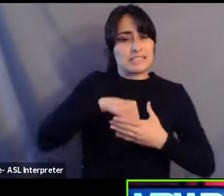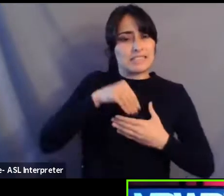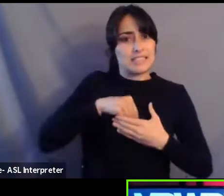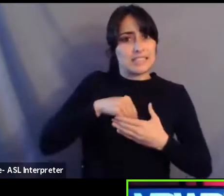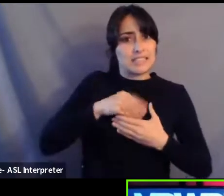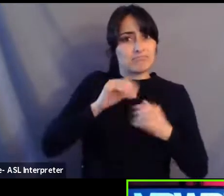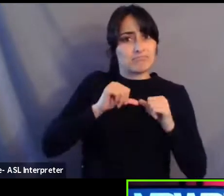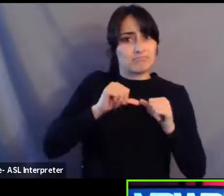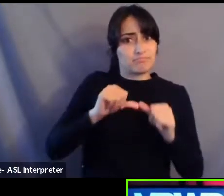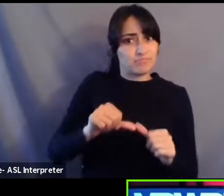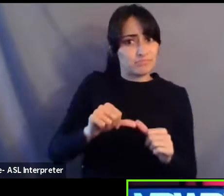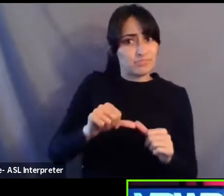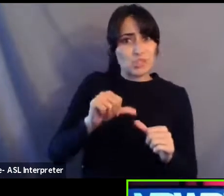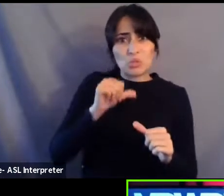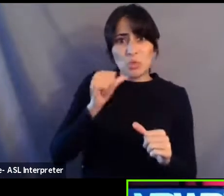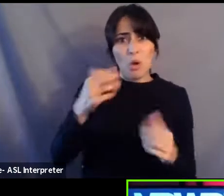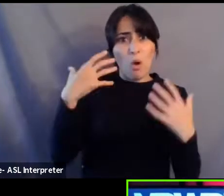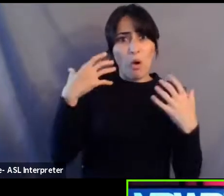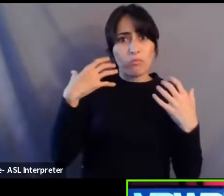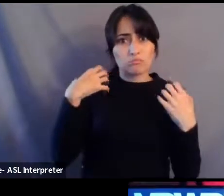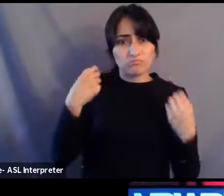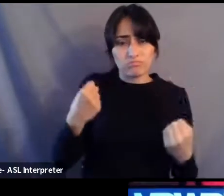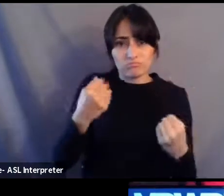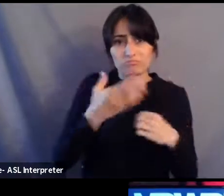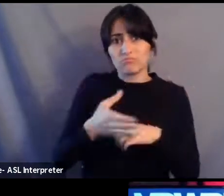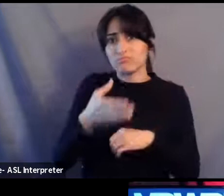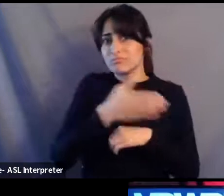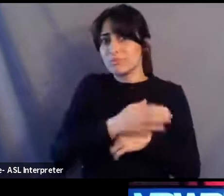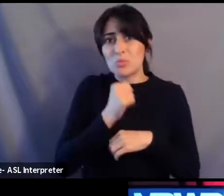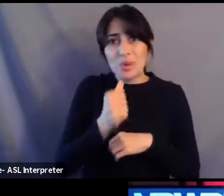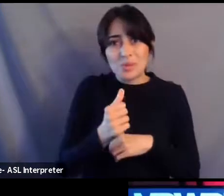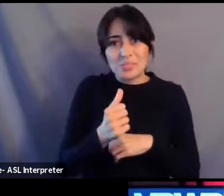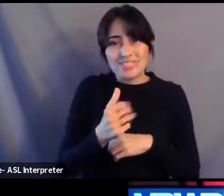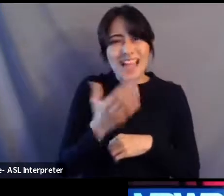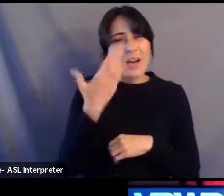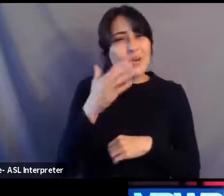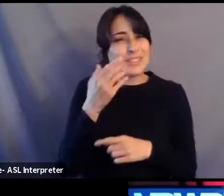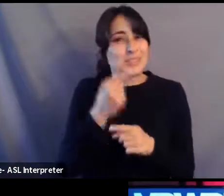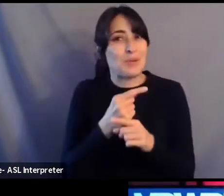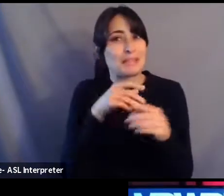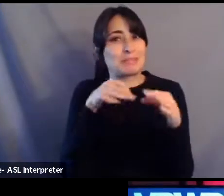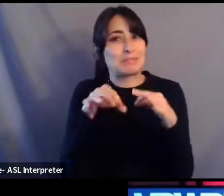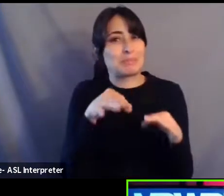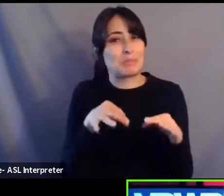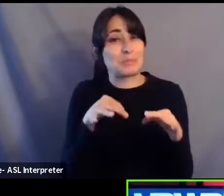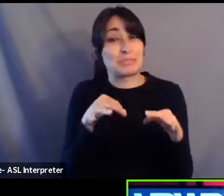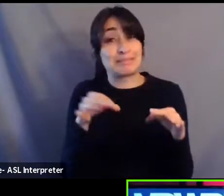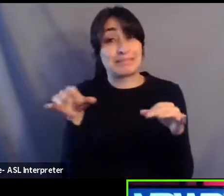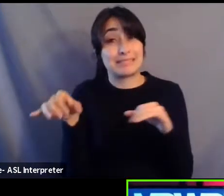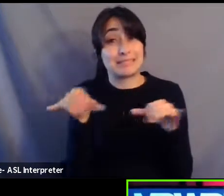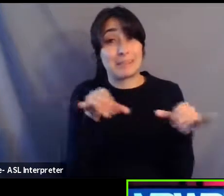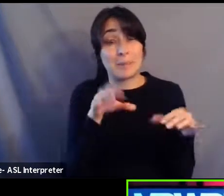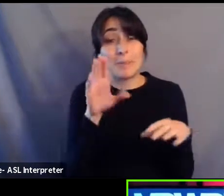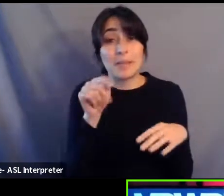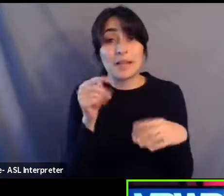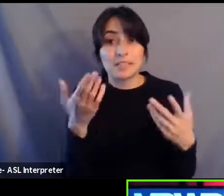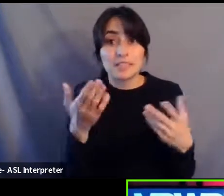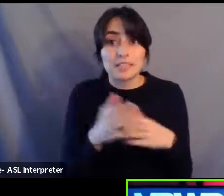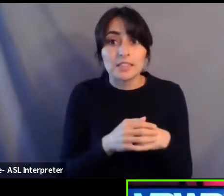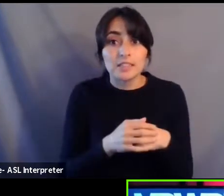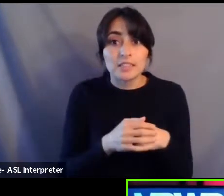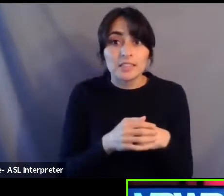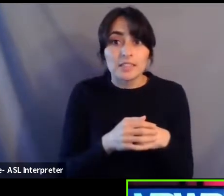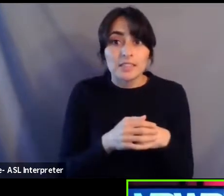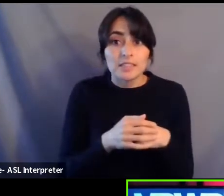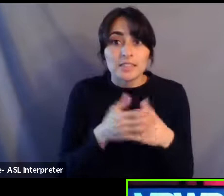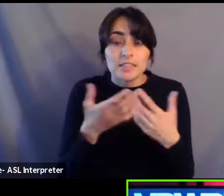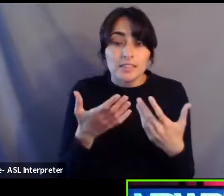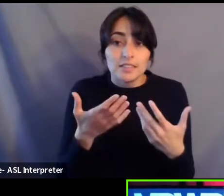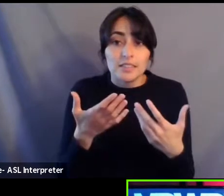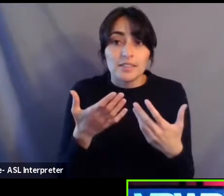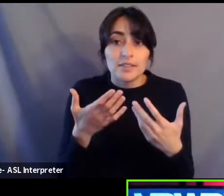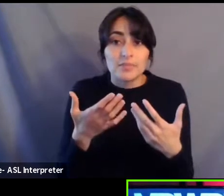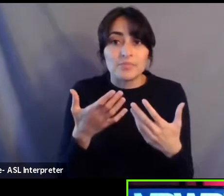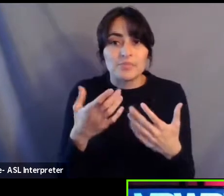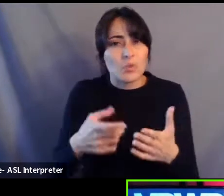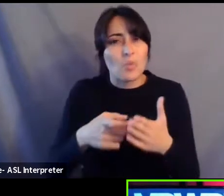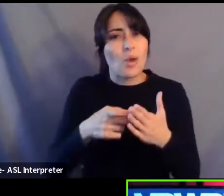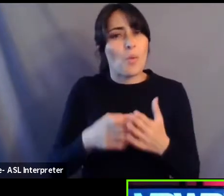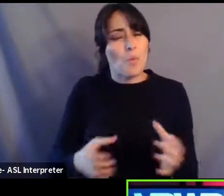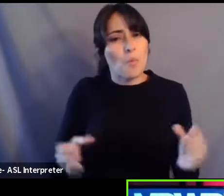I don't think that's the right description but you have to do more than just diversity and inclusion